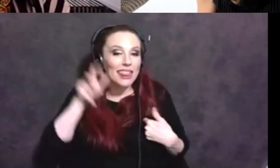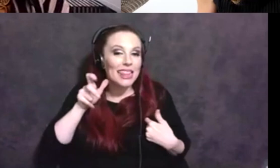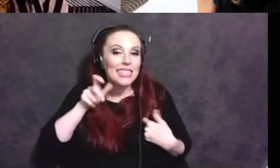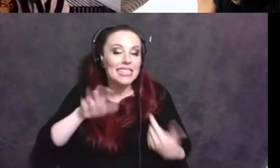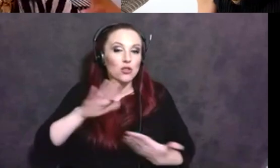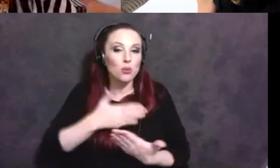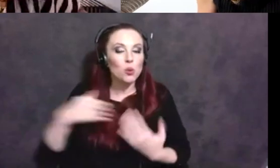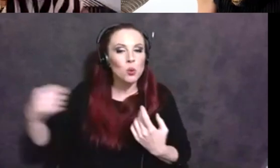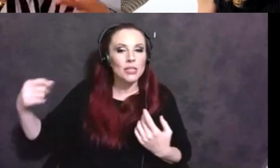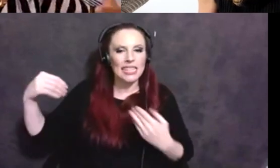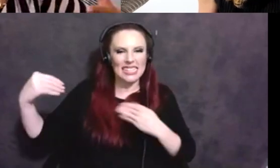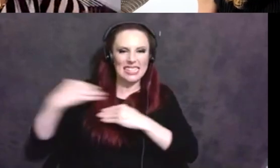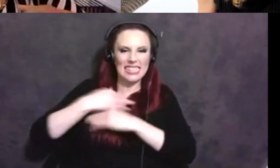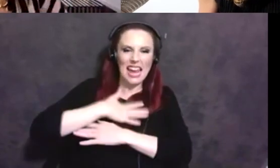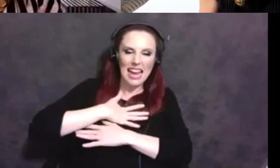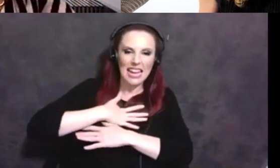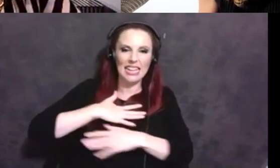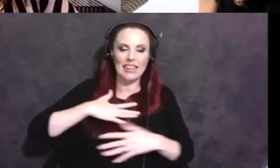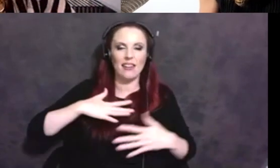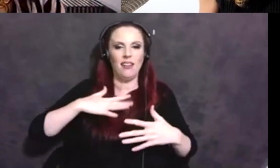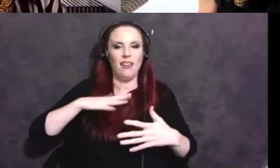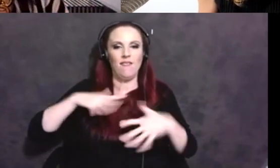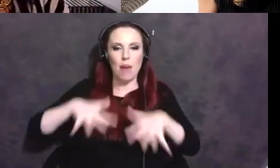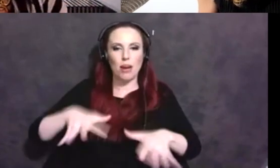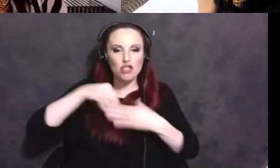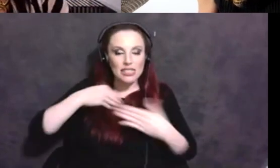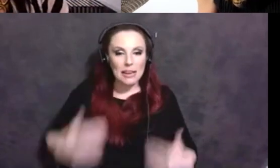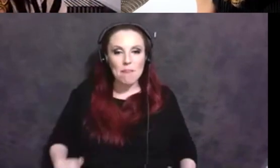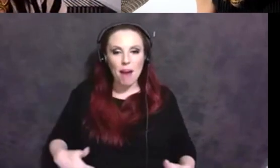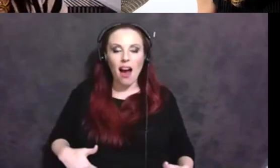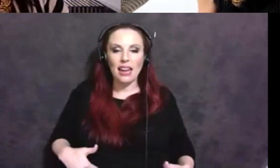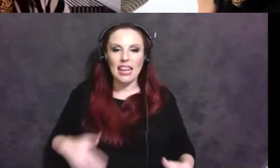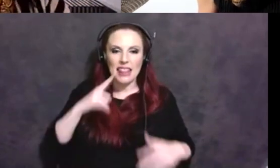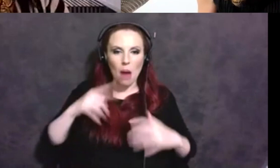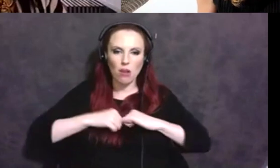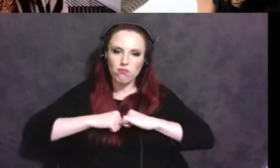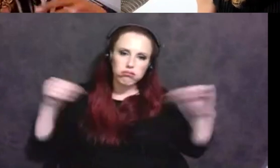but dancing literally helps us to shake energy out of the body. I did not know this. I didn't